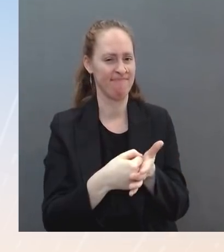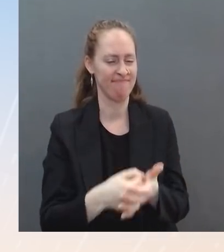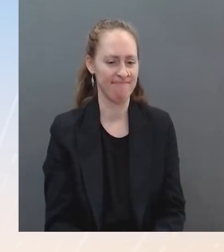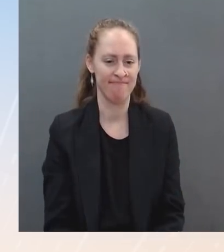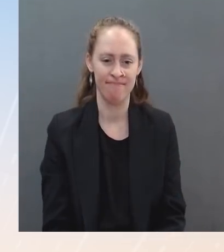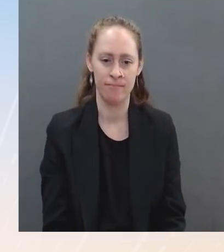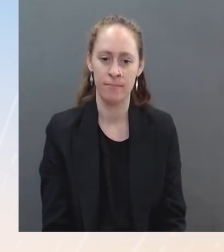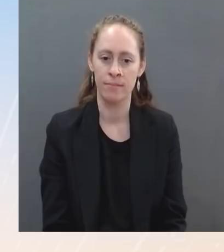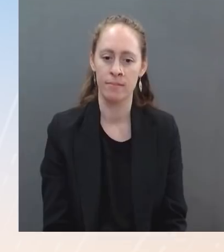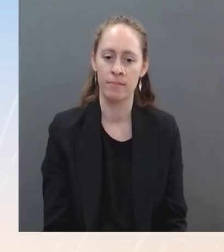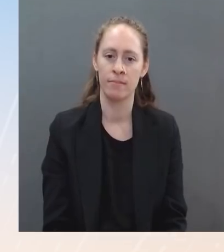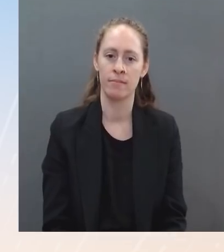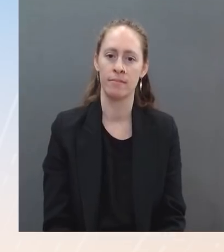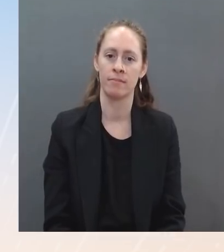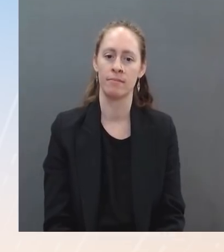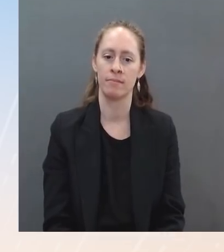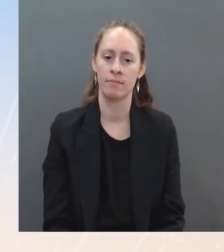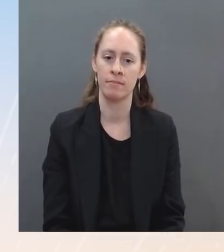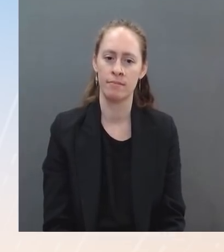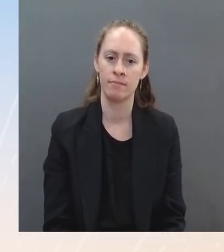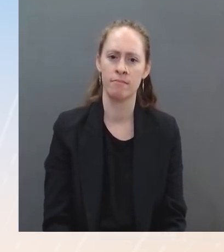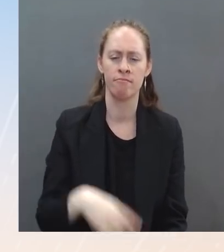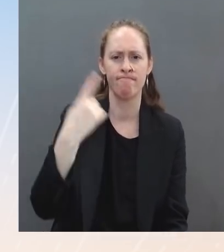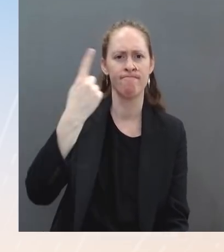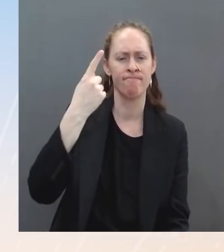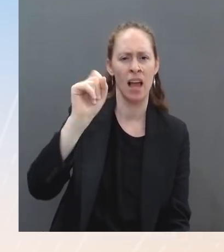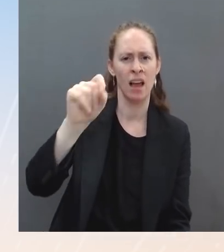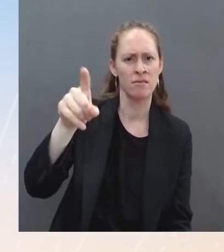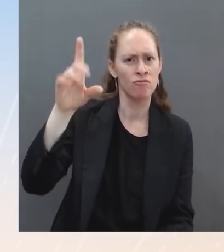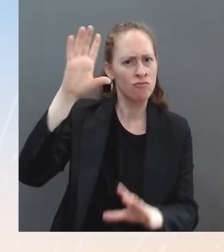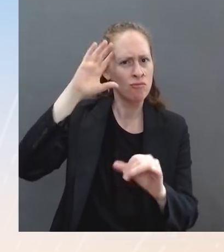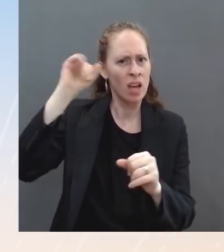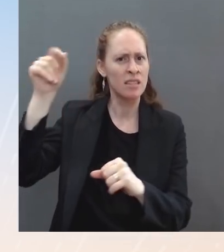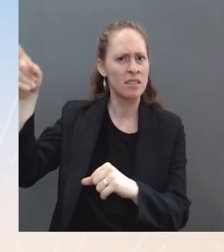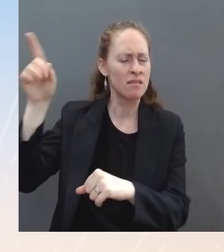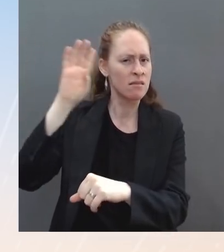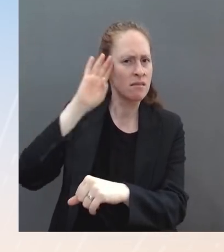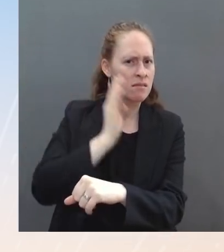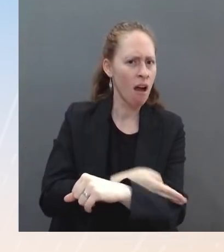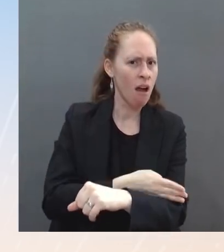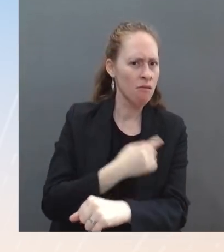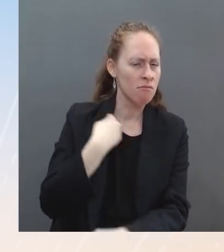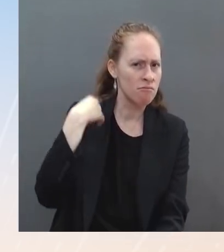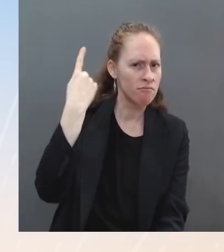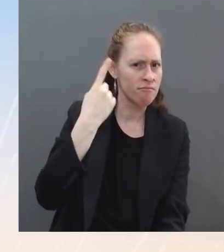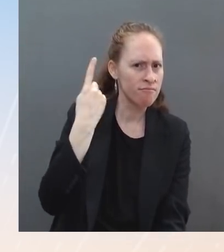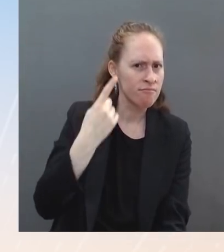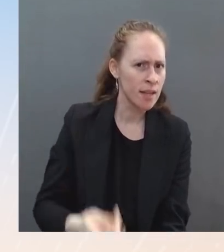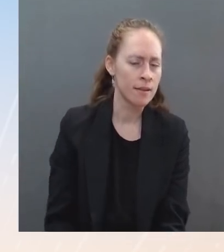that as he looks at all of Hunter Biden's business dealings with his uncle, that neither Hunter Biden nor James Biden